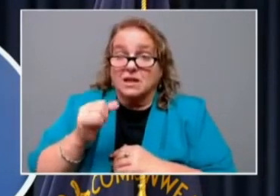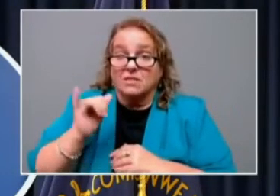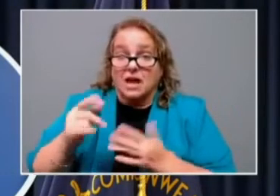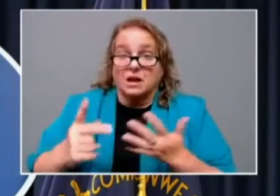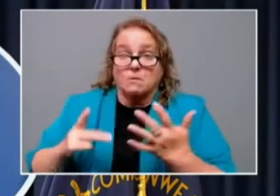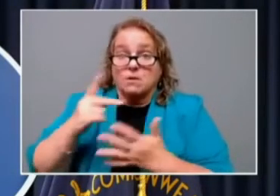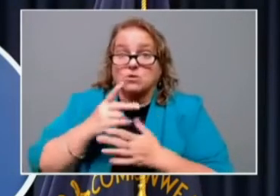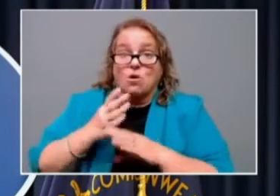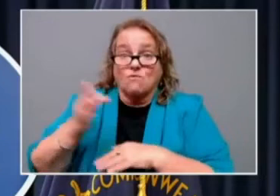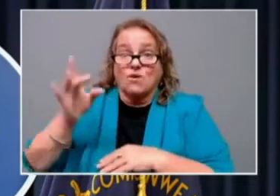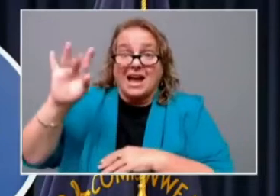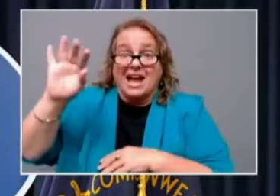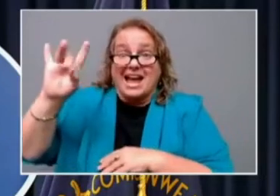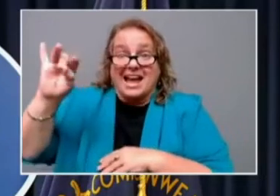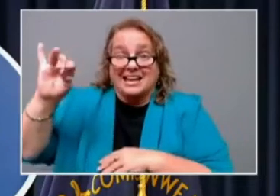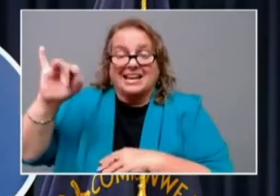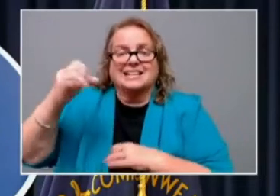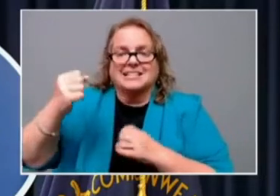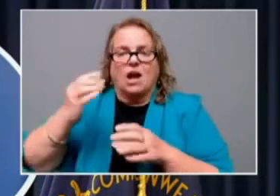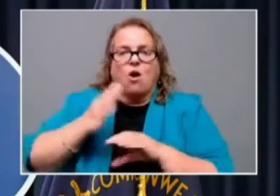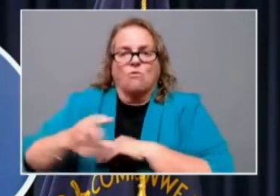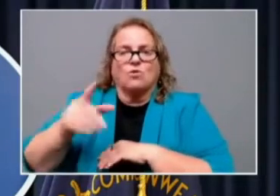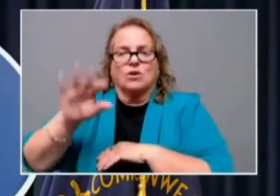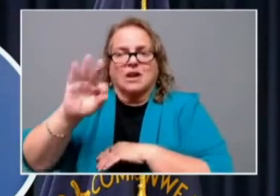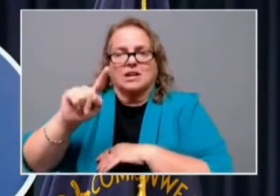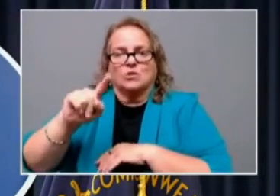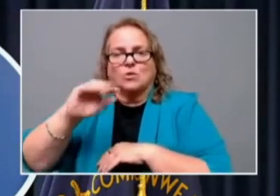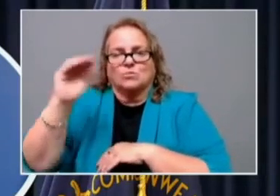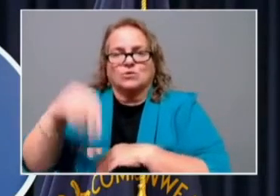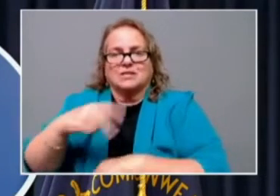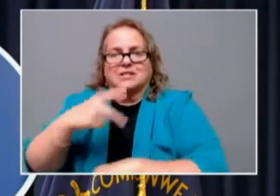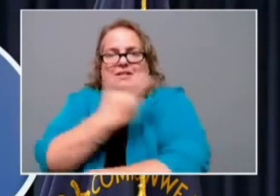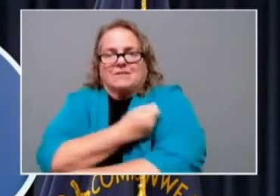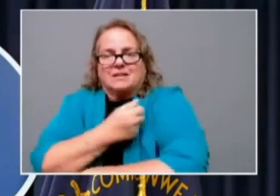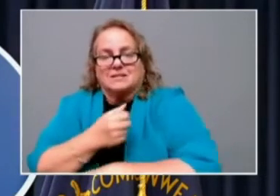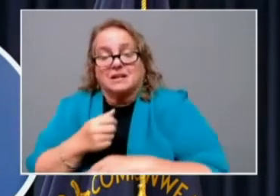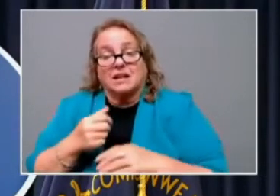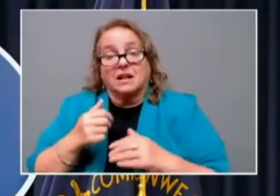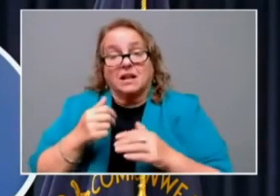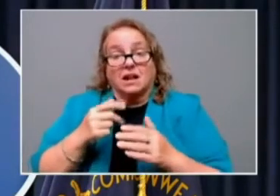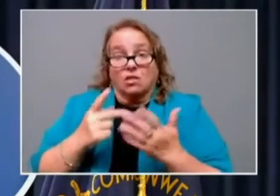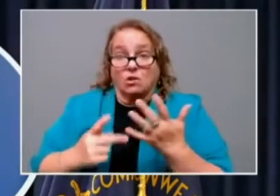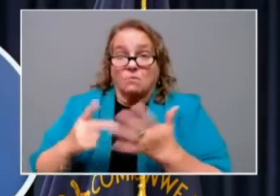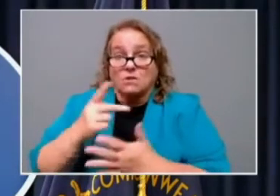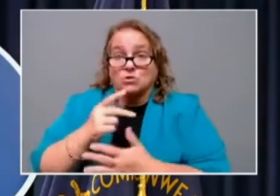vaccine uptake. Whereas the population between 12 to 17 years old, which the